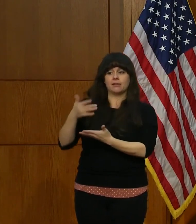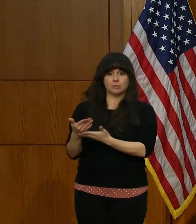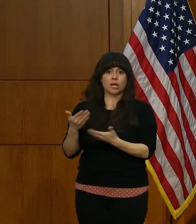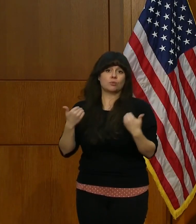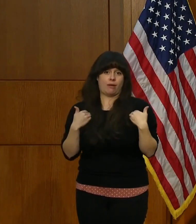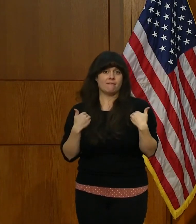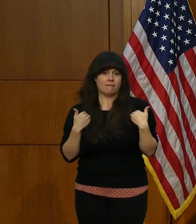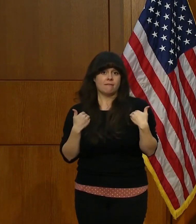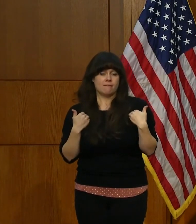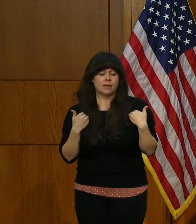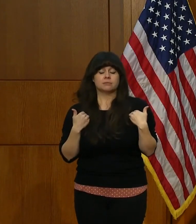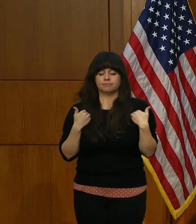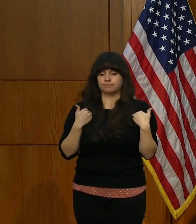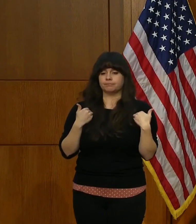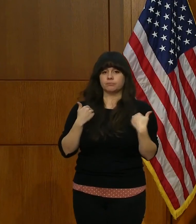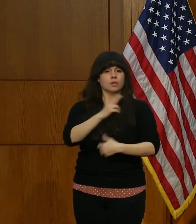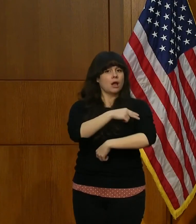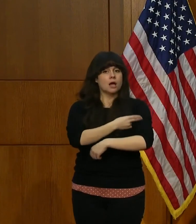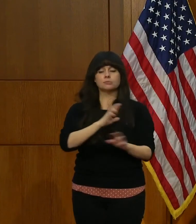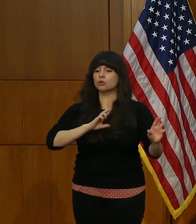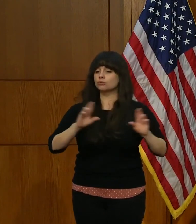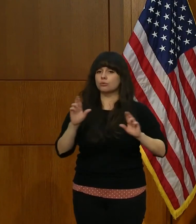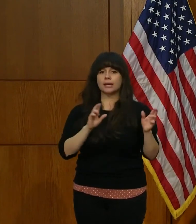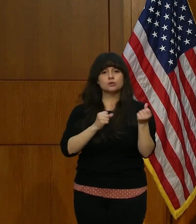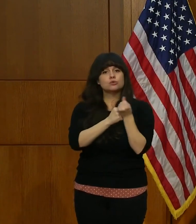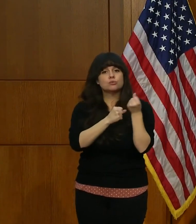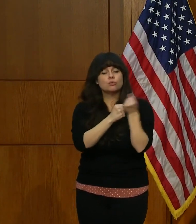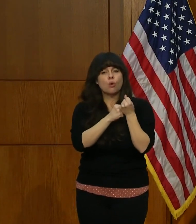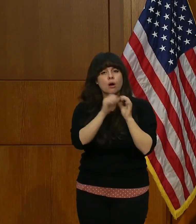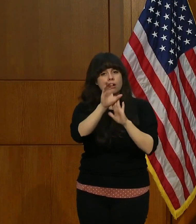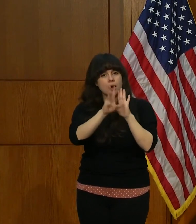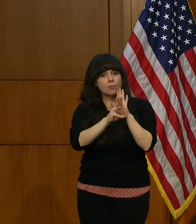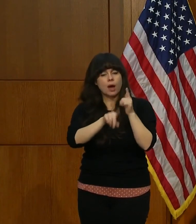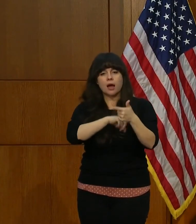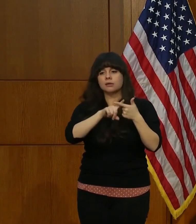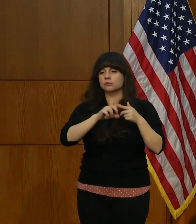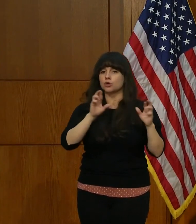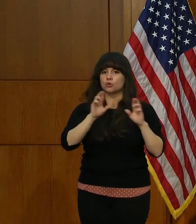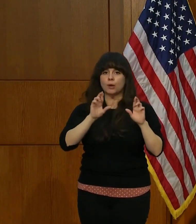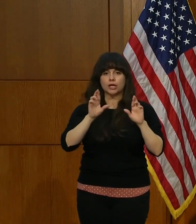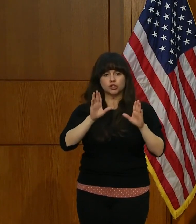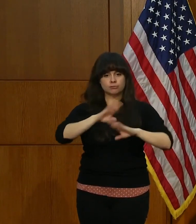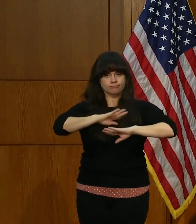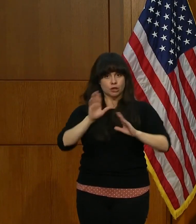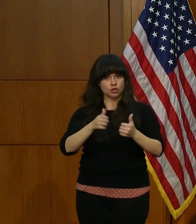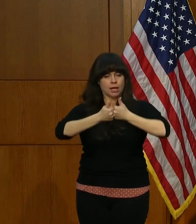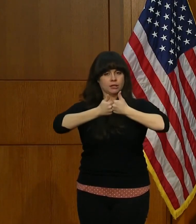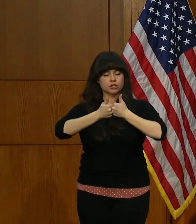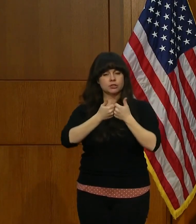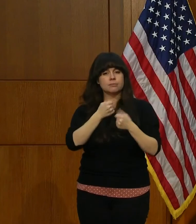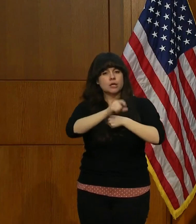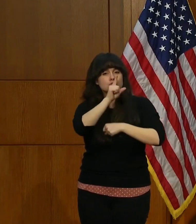HANDS OF PEOPLE AND ORGANIZATIONS WHO CAN USE THEM. AS HOSPITALS. WE STAND READY TO